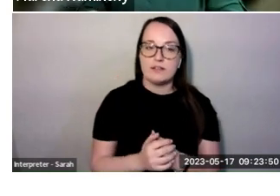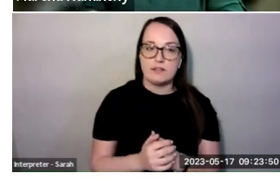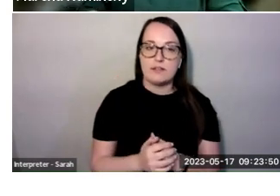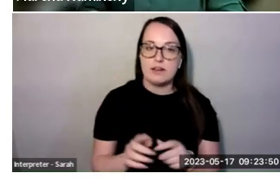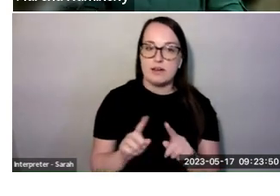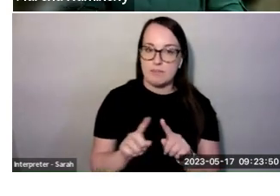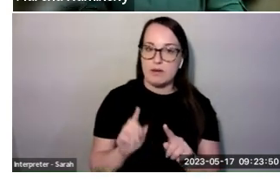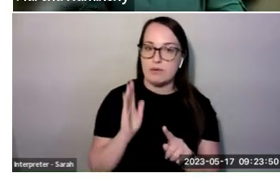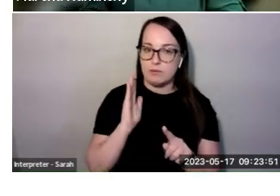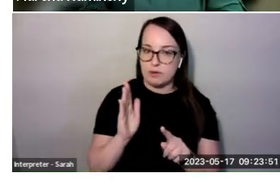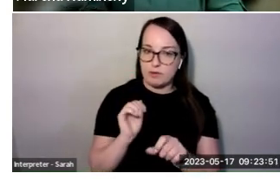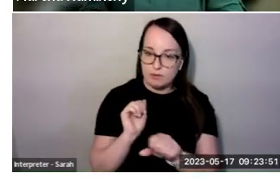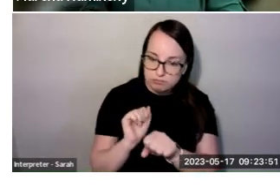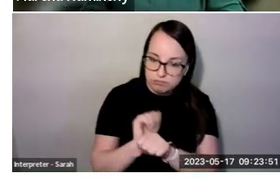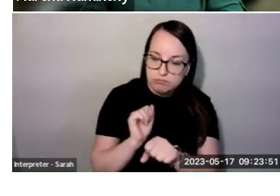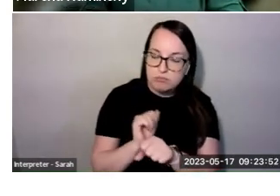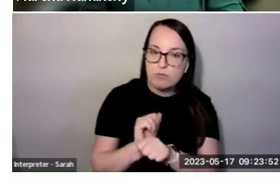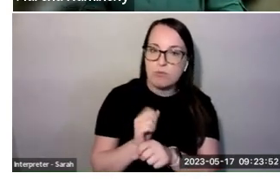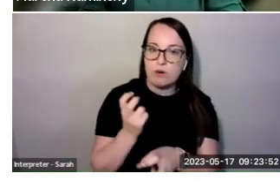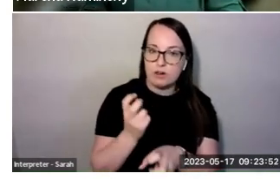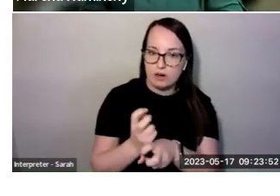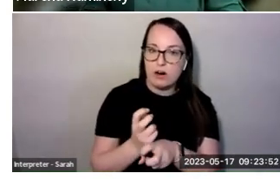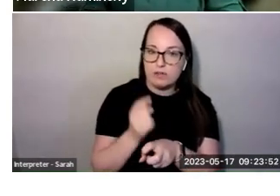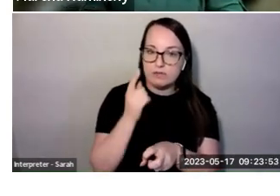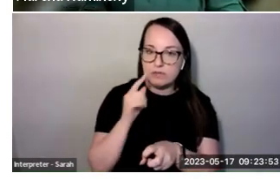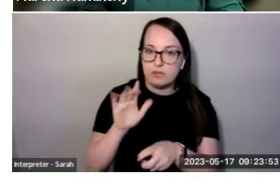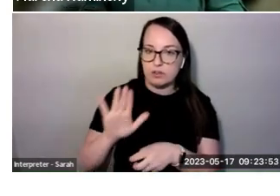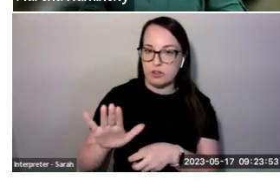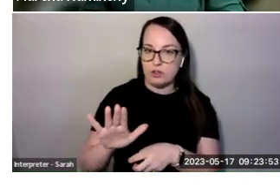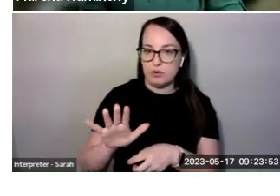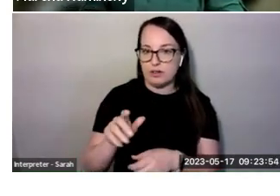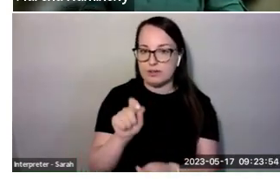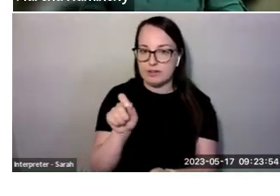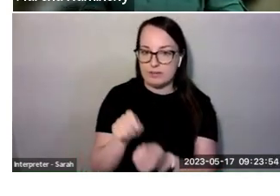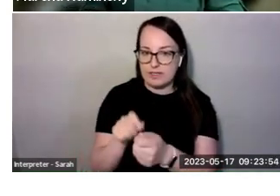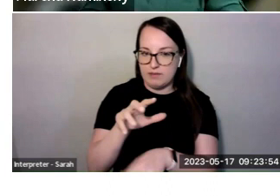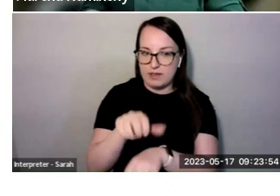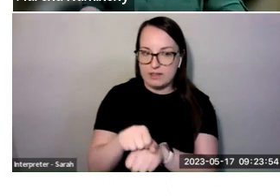We can and will work on last-minute assignments as well, and up to the time